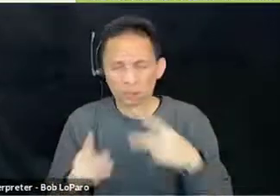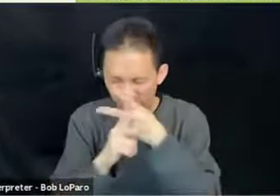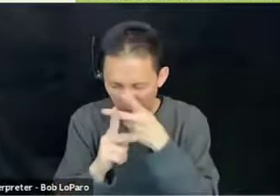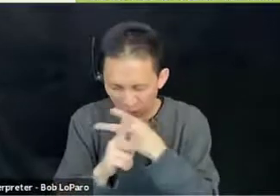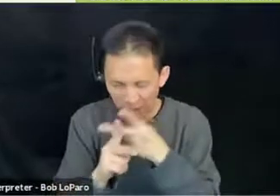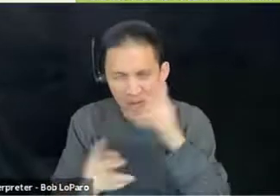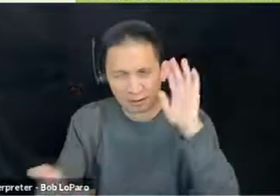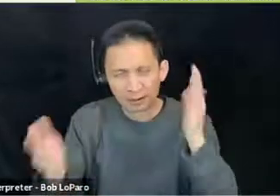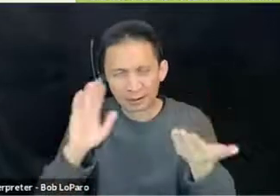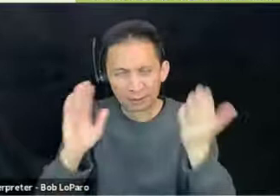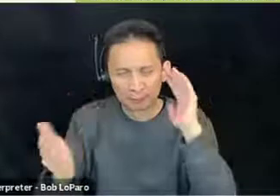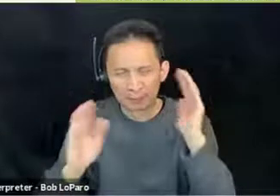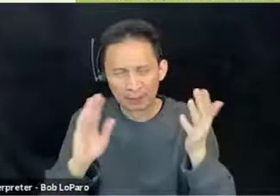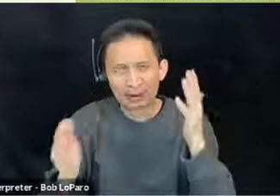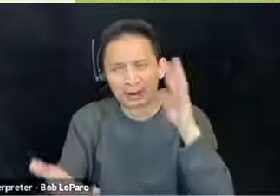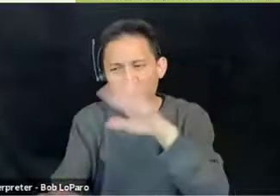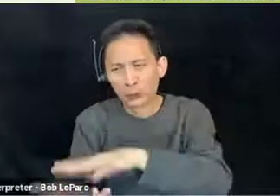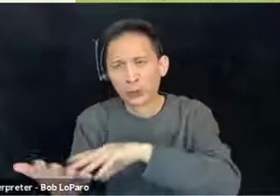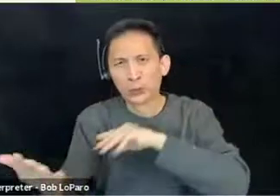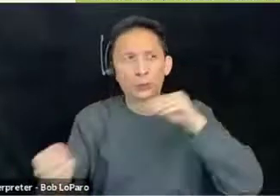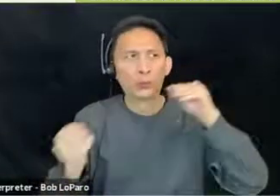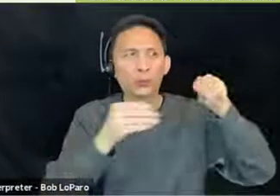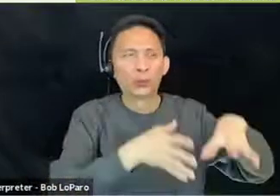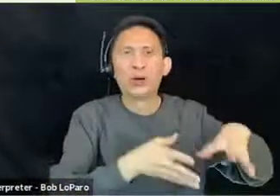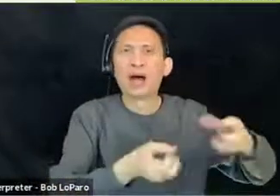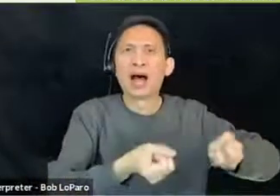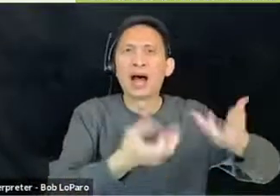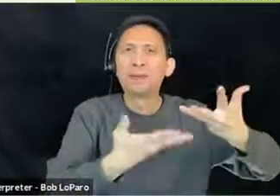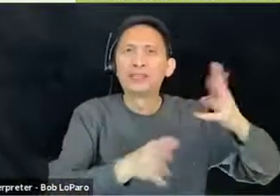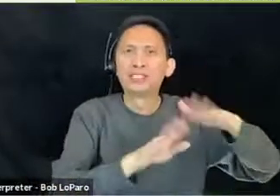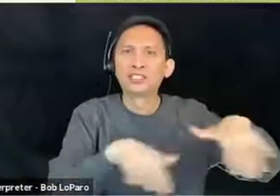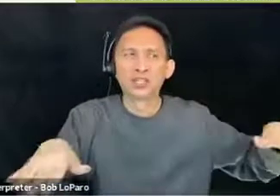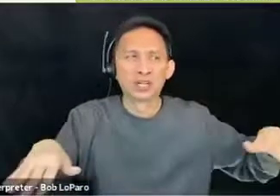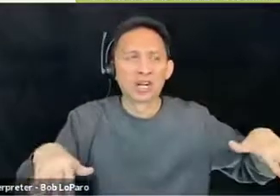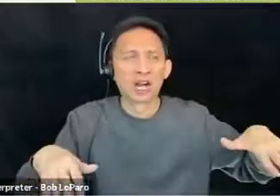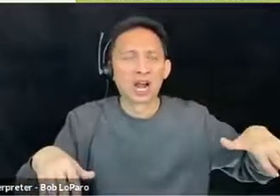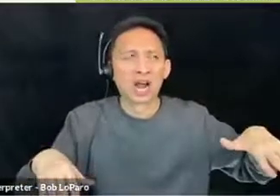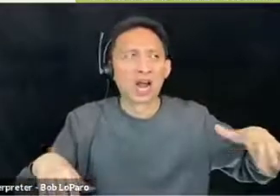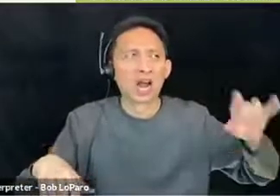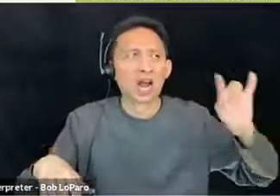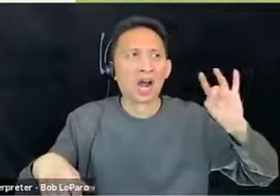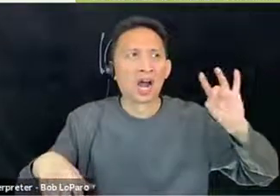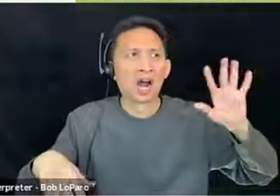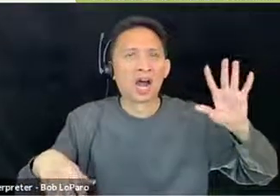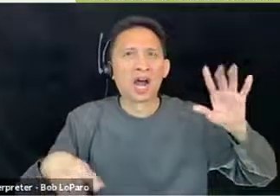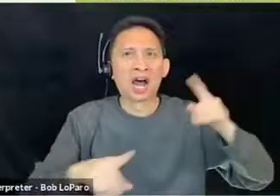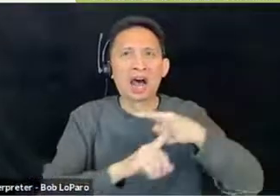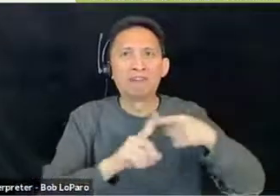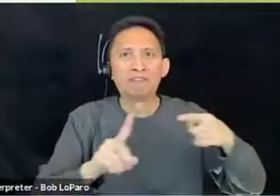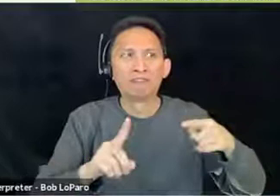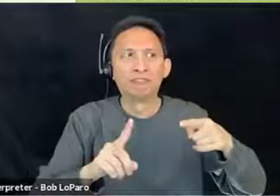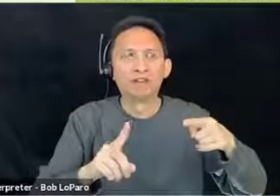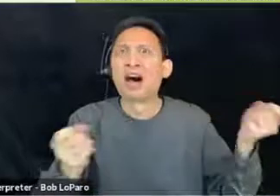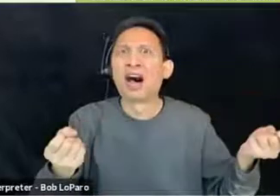and you realize how many are children, and how many won't see their 5th birthday. And we really need to create this,